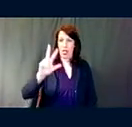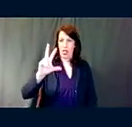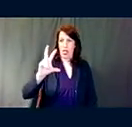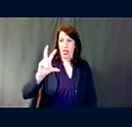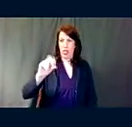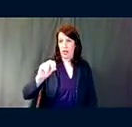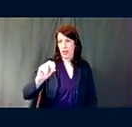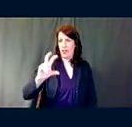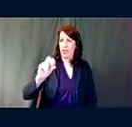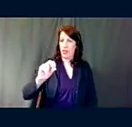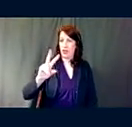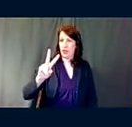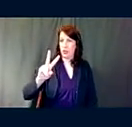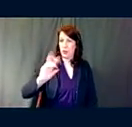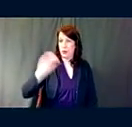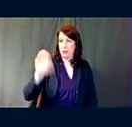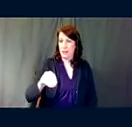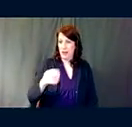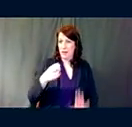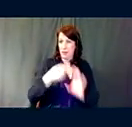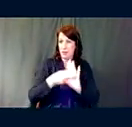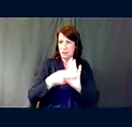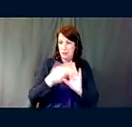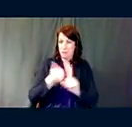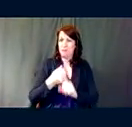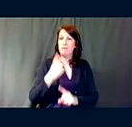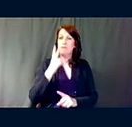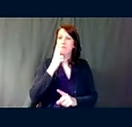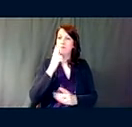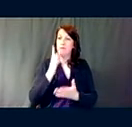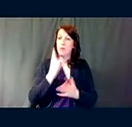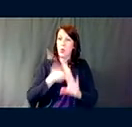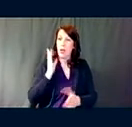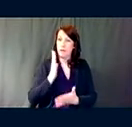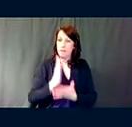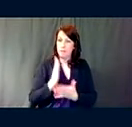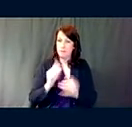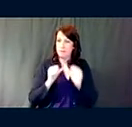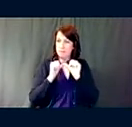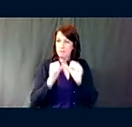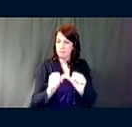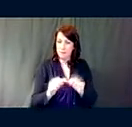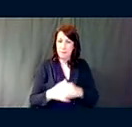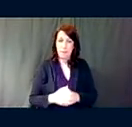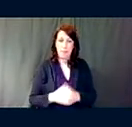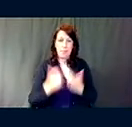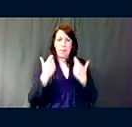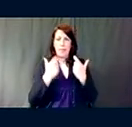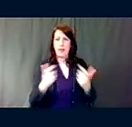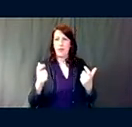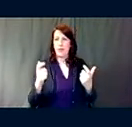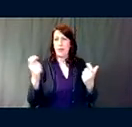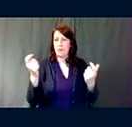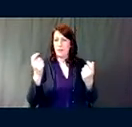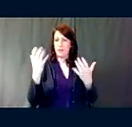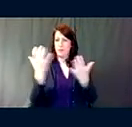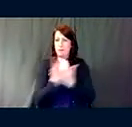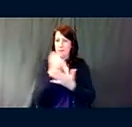IN CHURCHES HAD ABOUT 30%, 32% OF PARTICIPANTS QUIT, AND REMAIN QUIT. AND THIS WAS A HUGE, HUGE